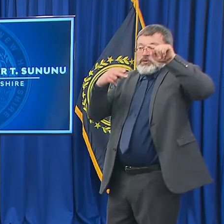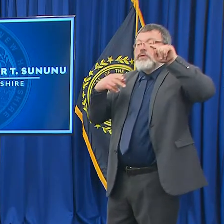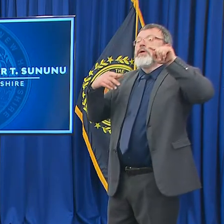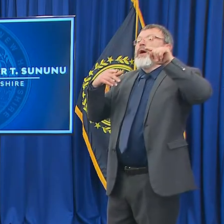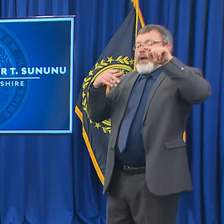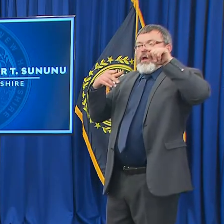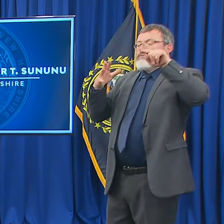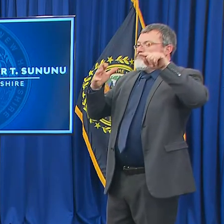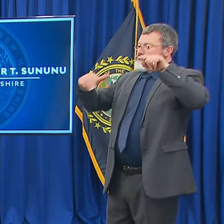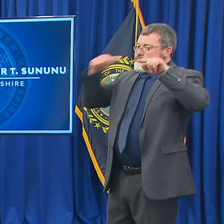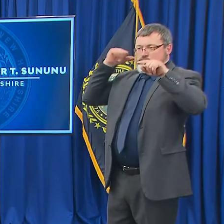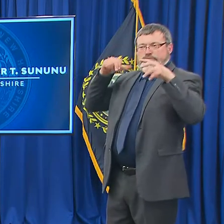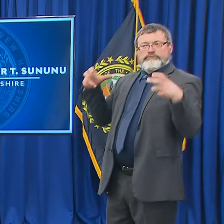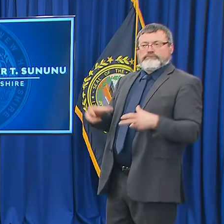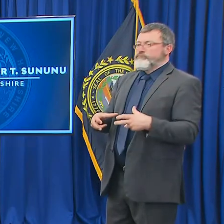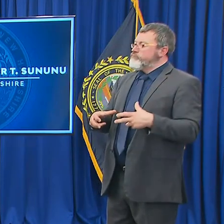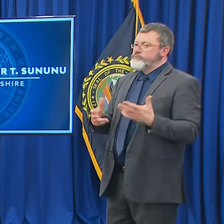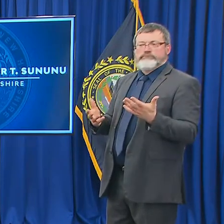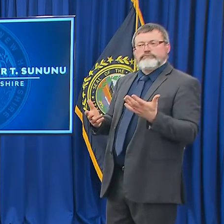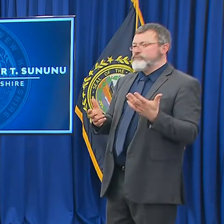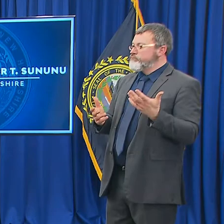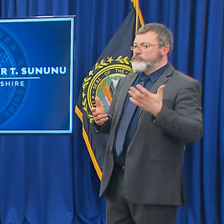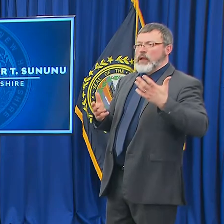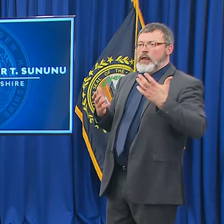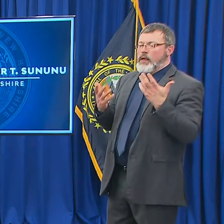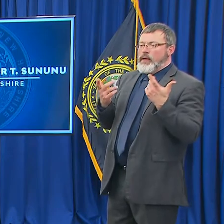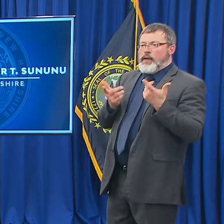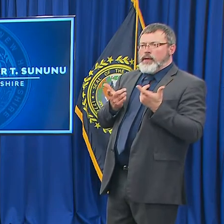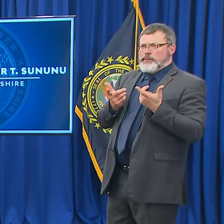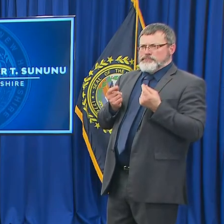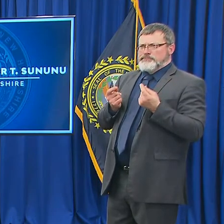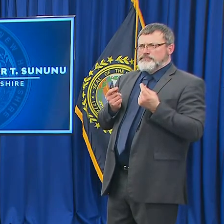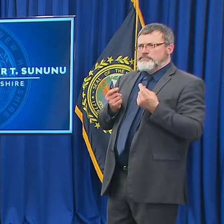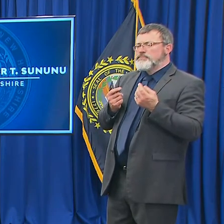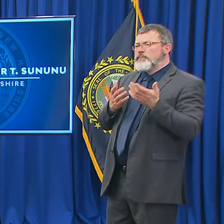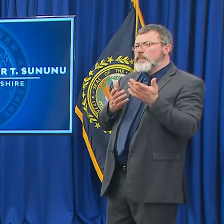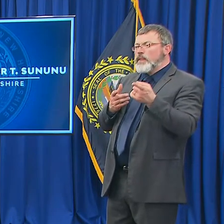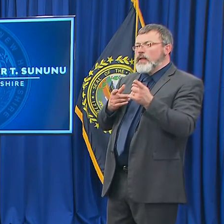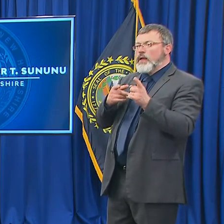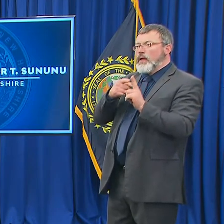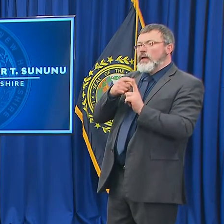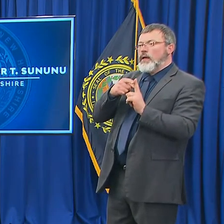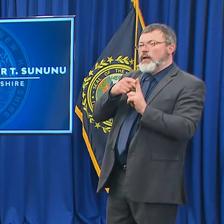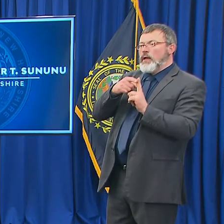issues Was it all of the honkey youth hockey players just passing on exponentially 5, 10 people getting